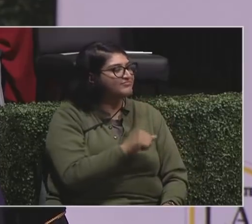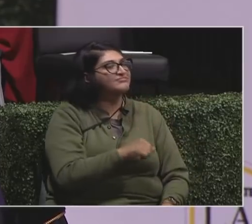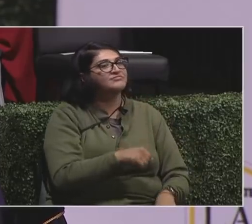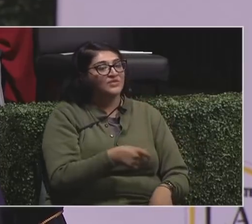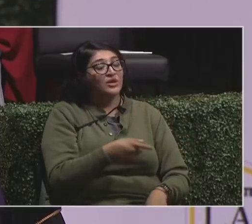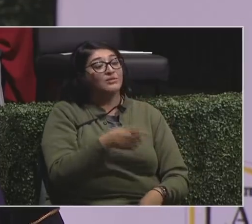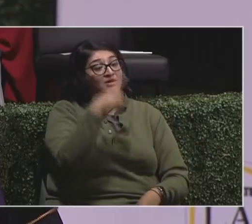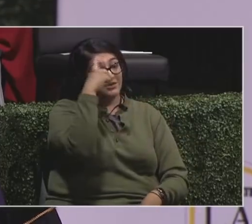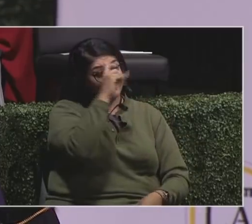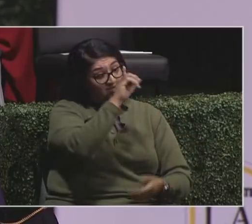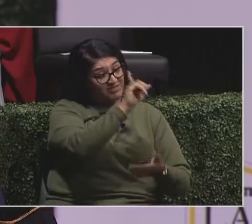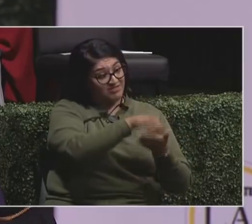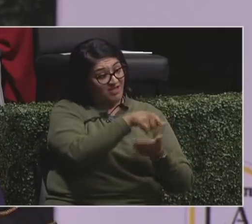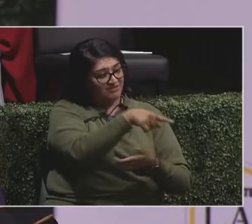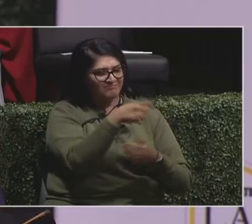CAL STATE LA.